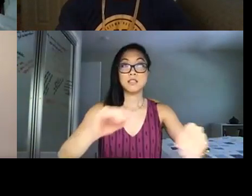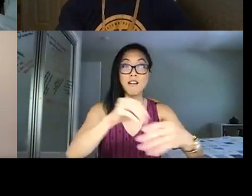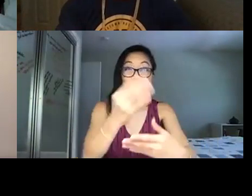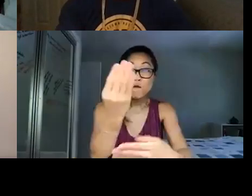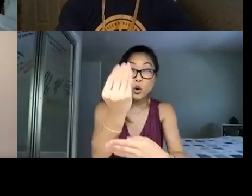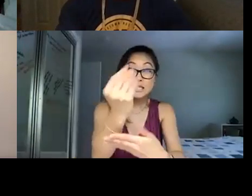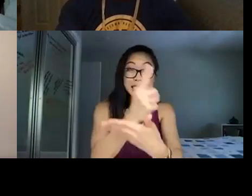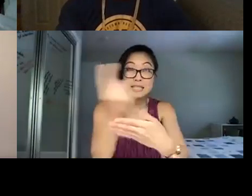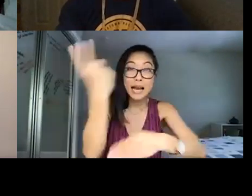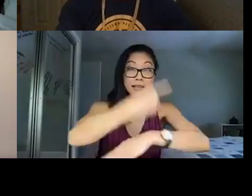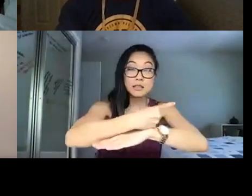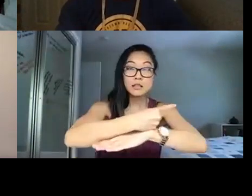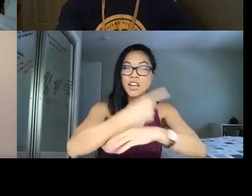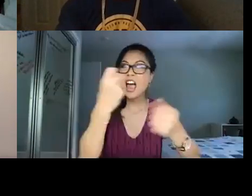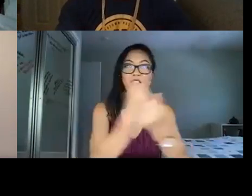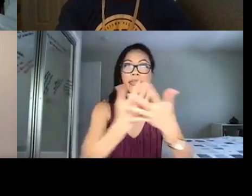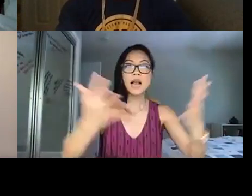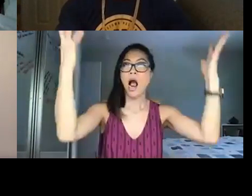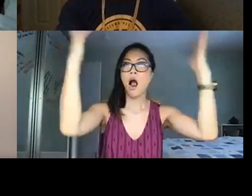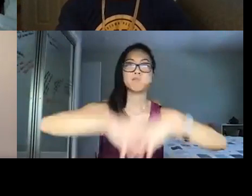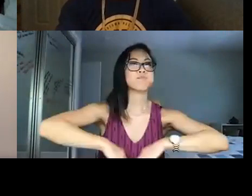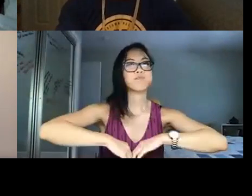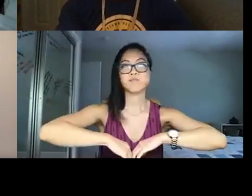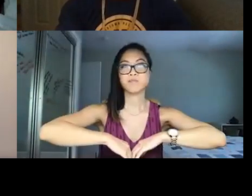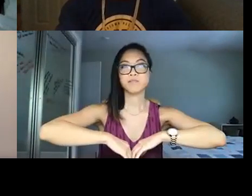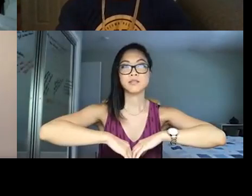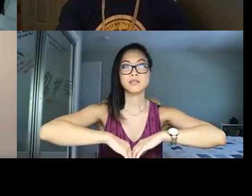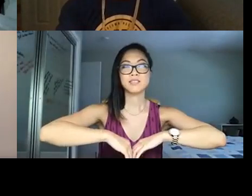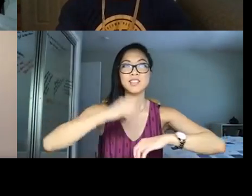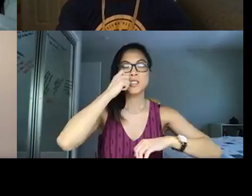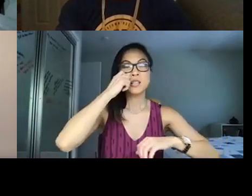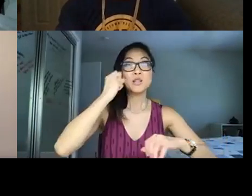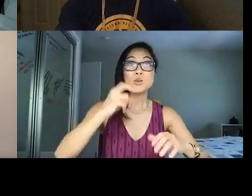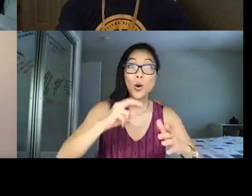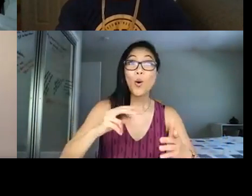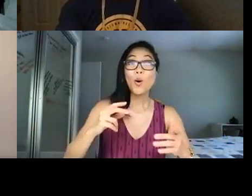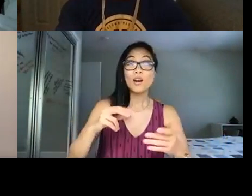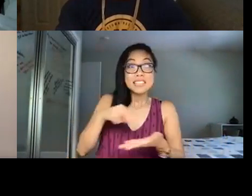Yep. >> That the thing we made it to was actually the dystopia, right?